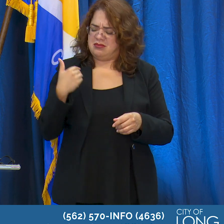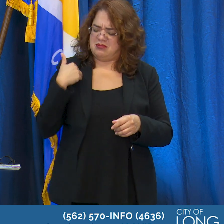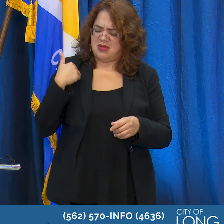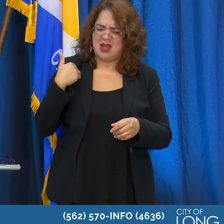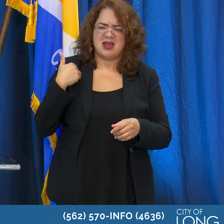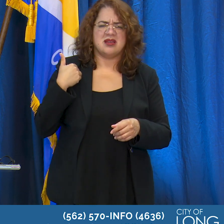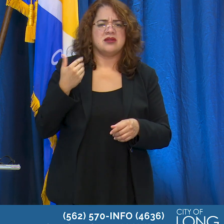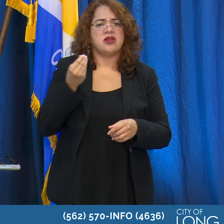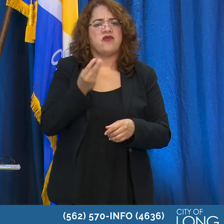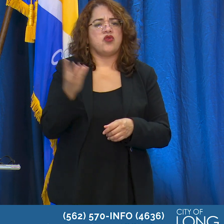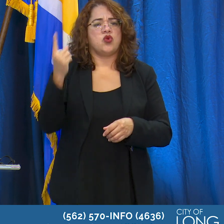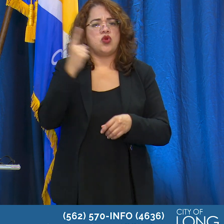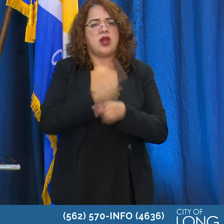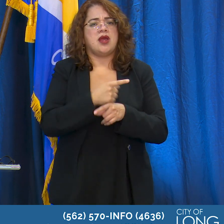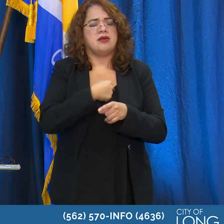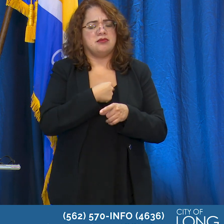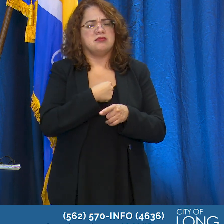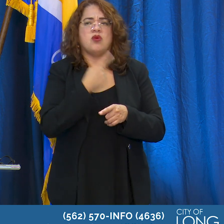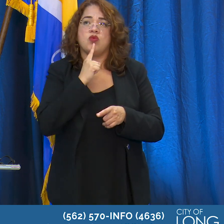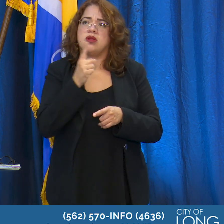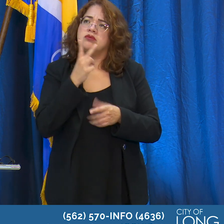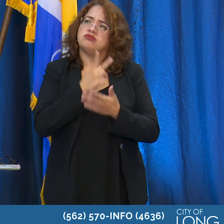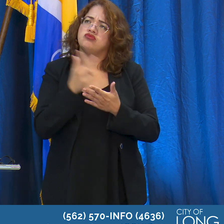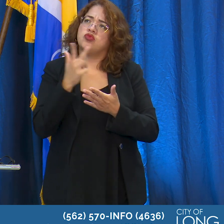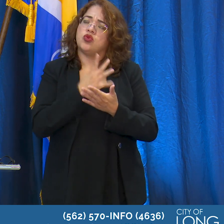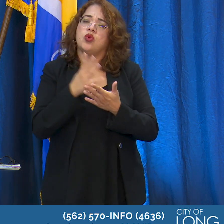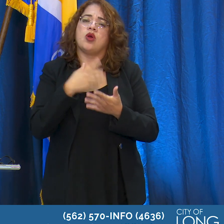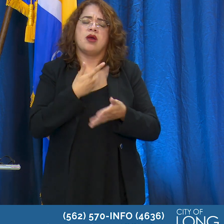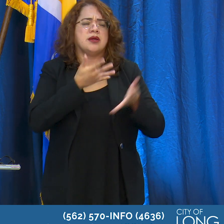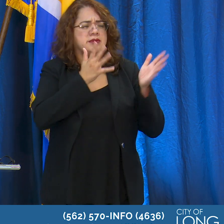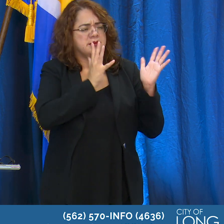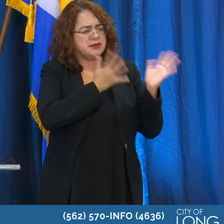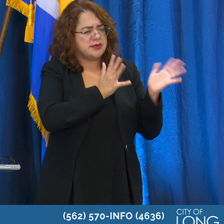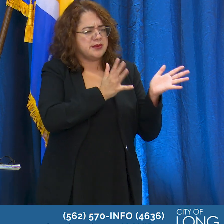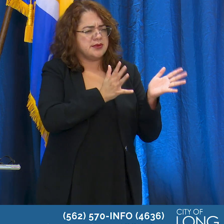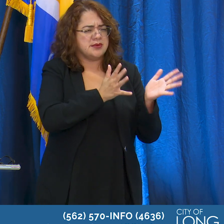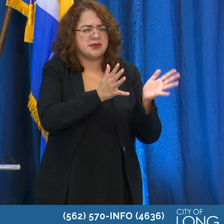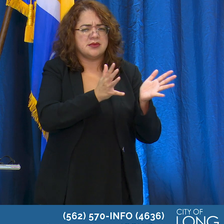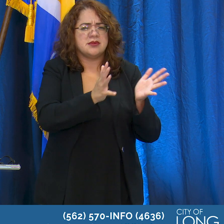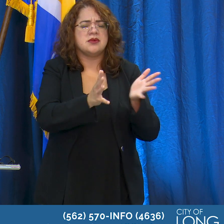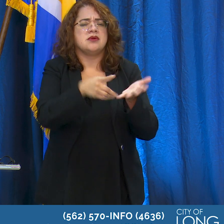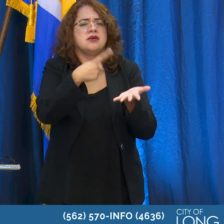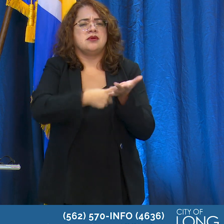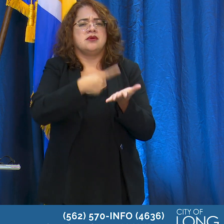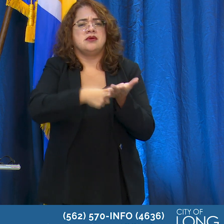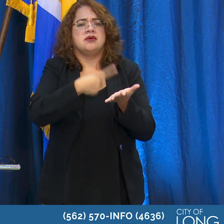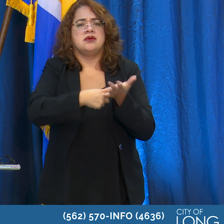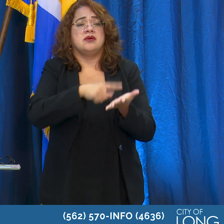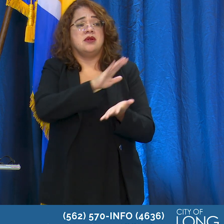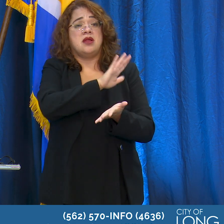the last few days, last few weeks actually, really have a chance to talk about all the different work that they are doing.